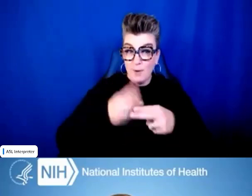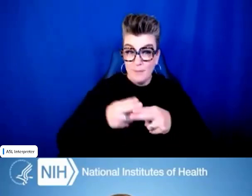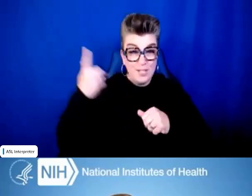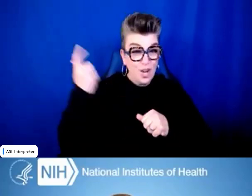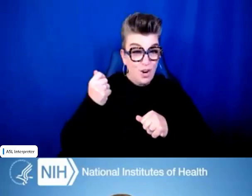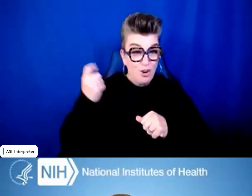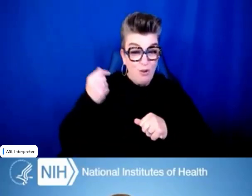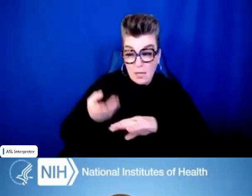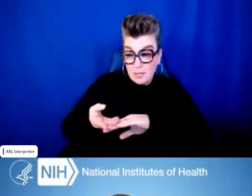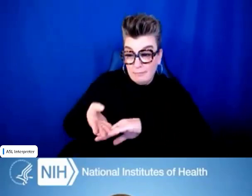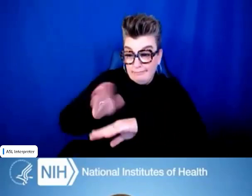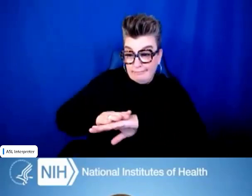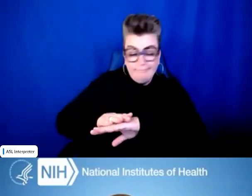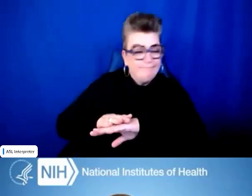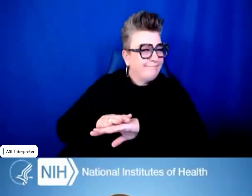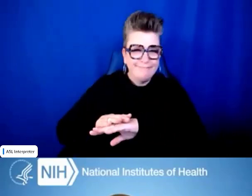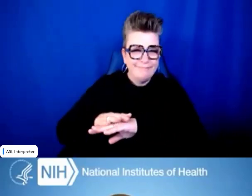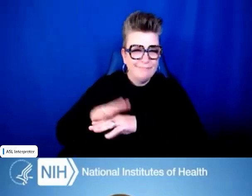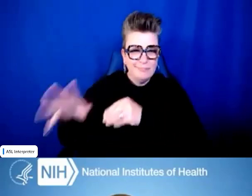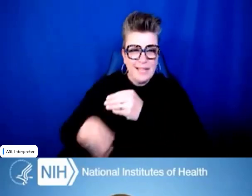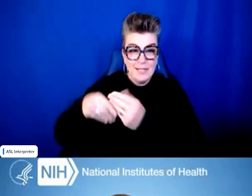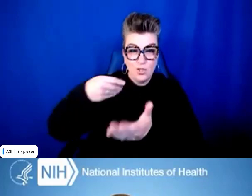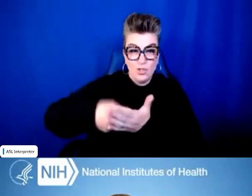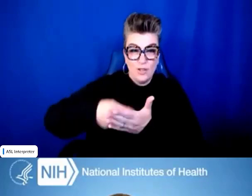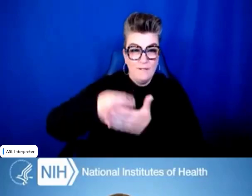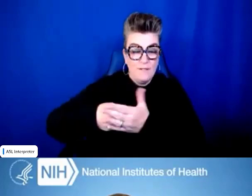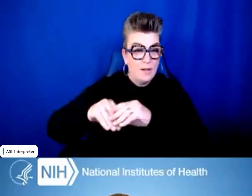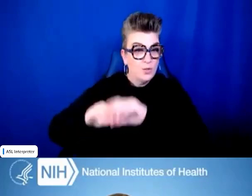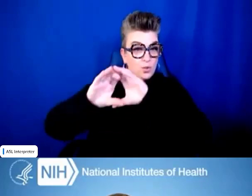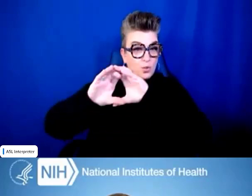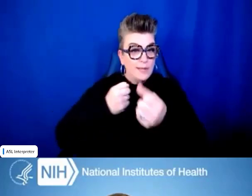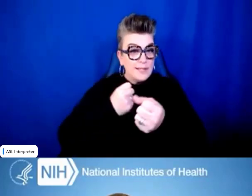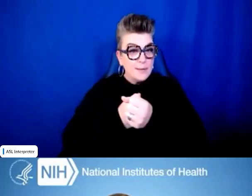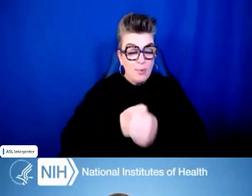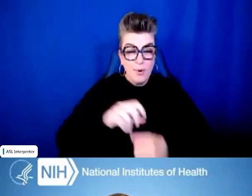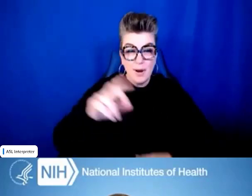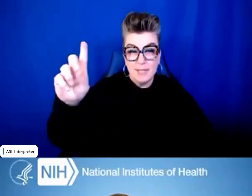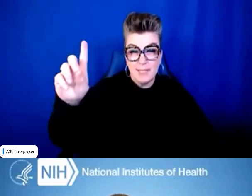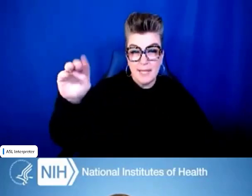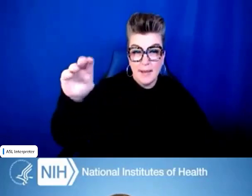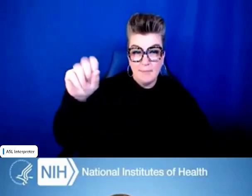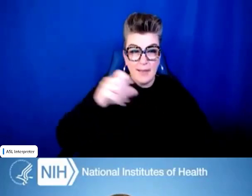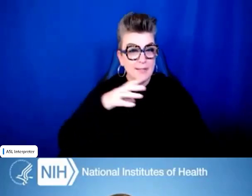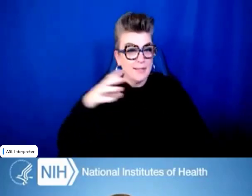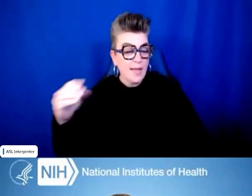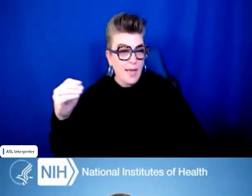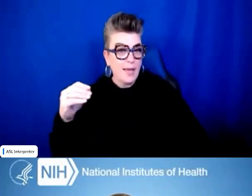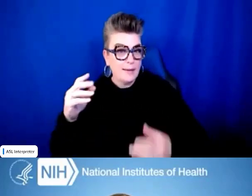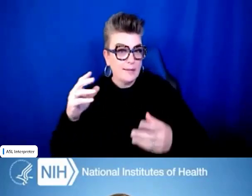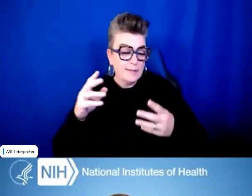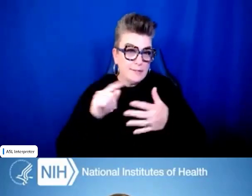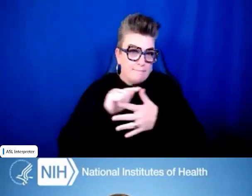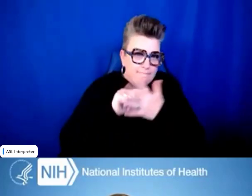would not be available to support data management and sharing efforts. But there's been some uncertainty about this.